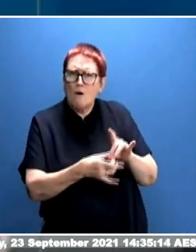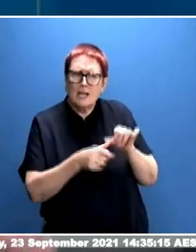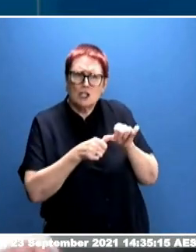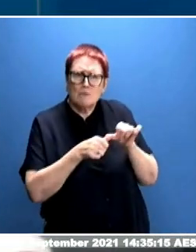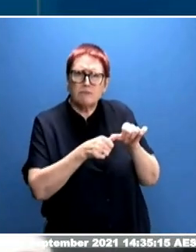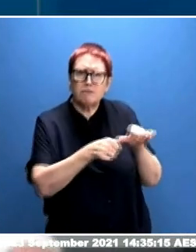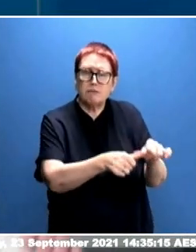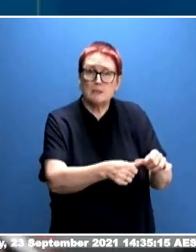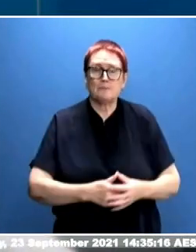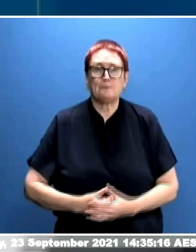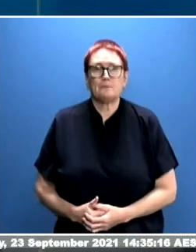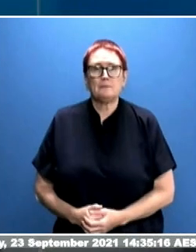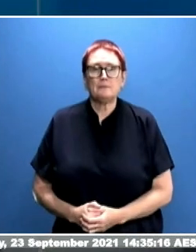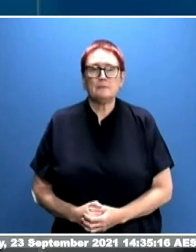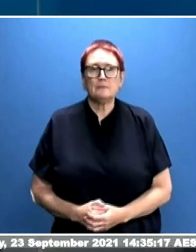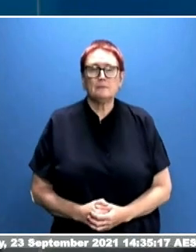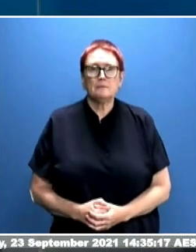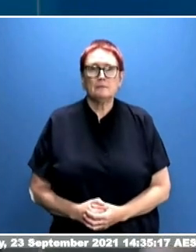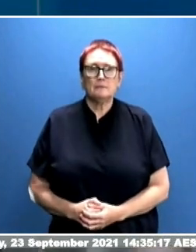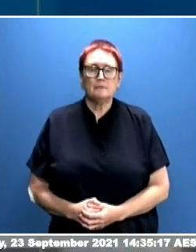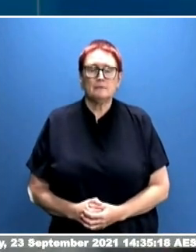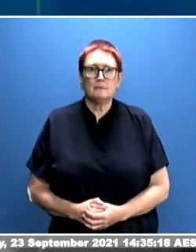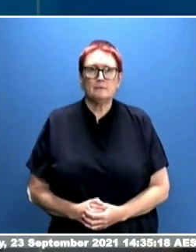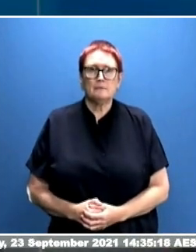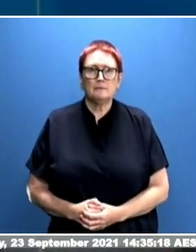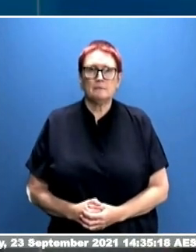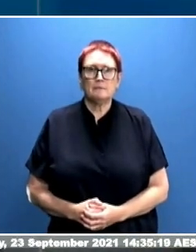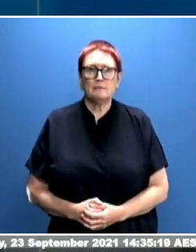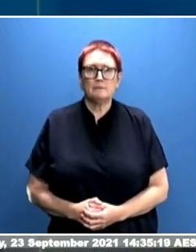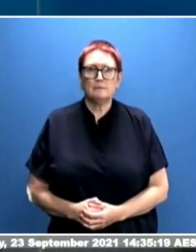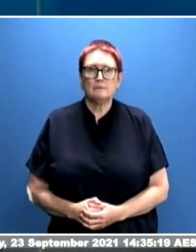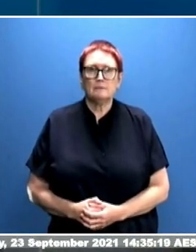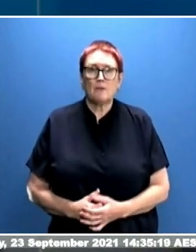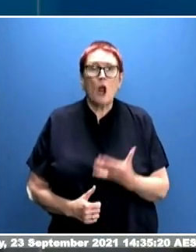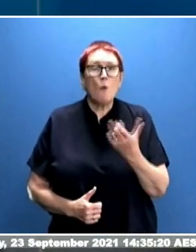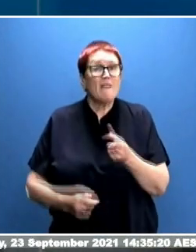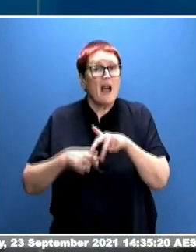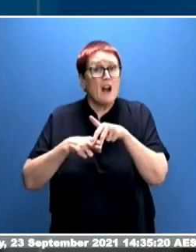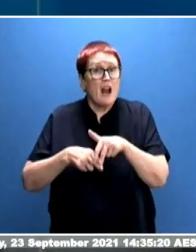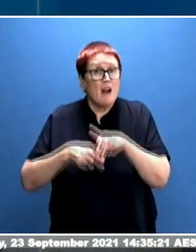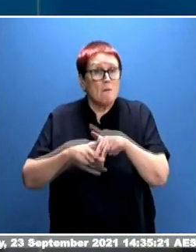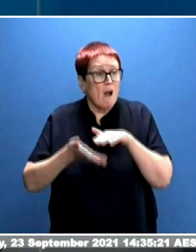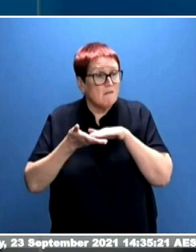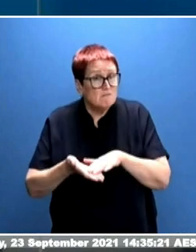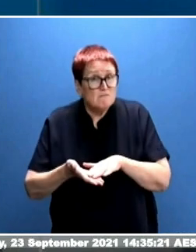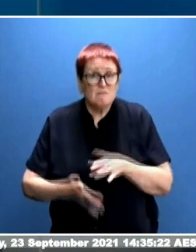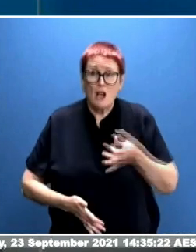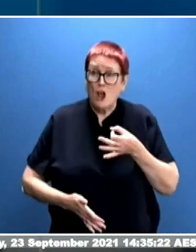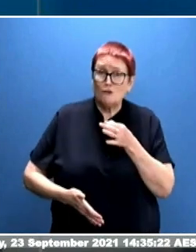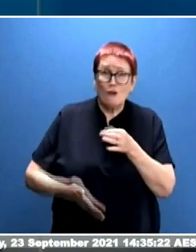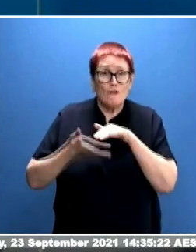Other aspects of this, we have had equine therapy, dog therapy, one young